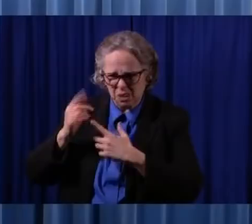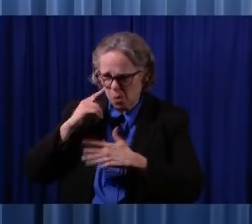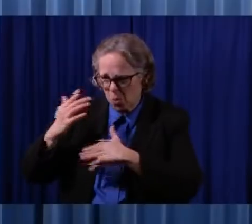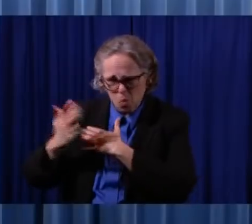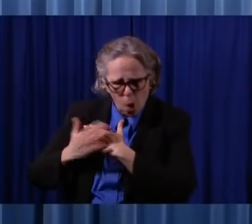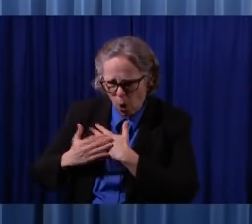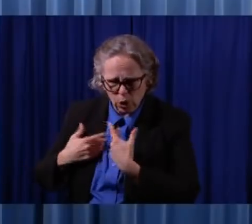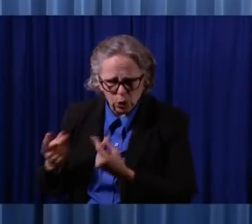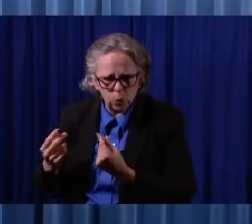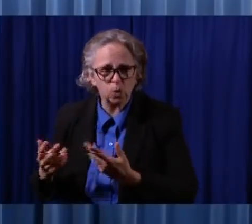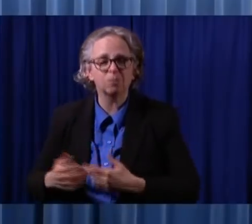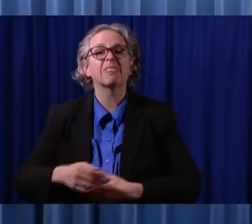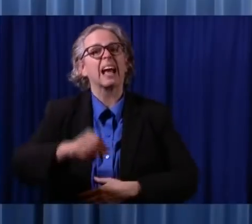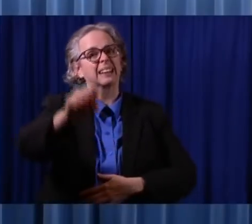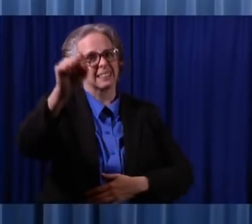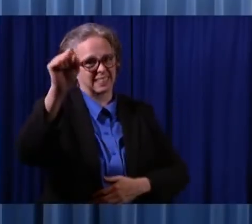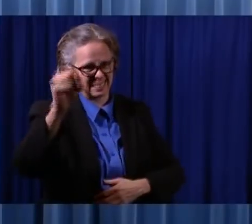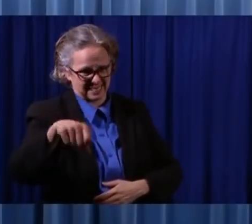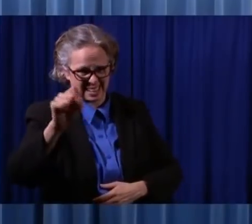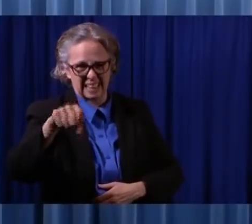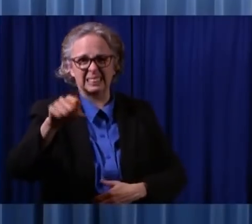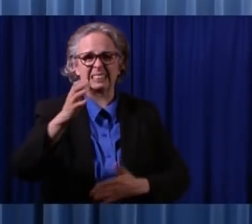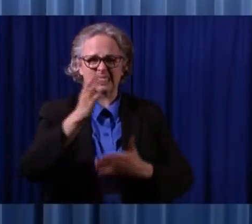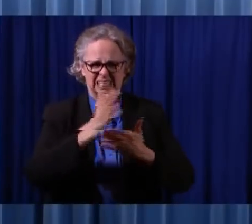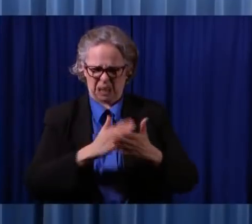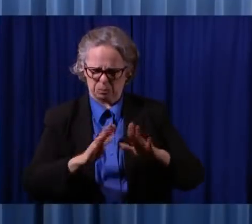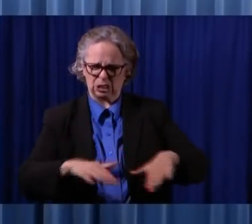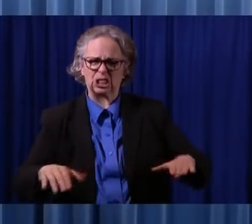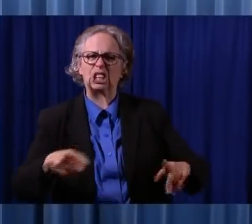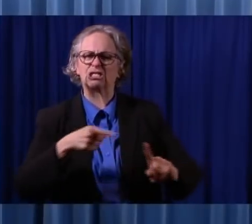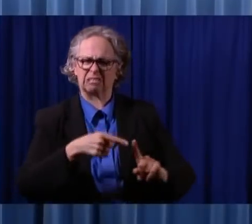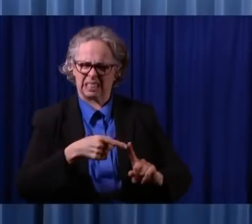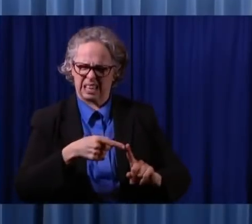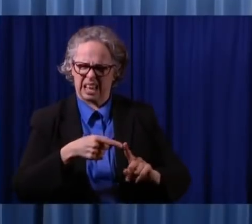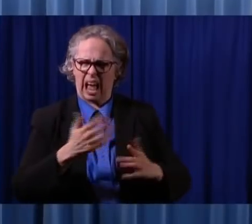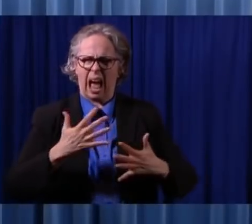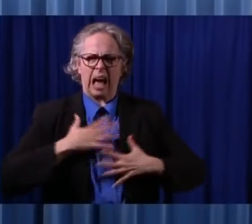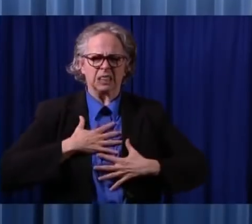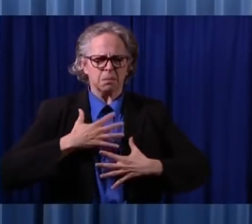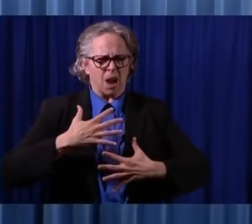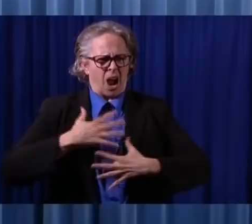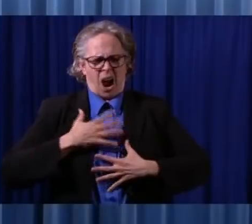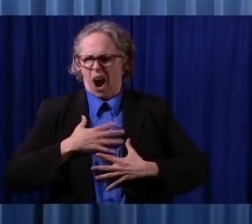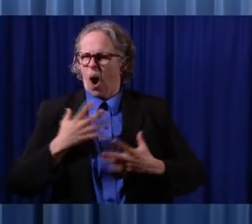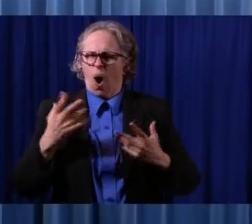HAS ASTHMA, ANYTHING IN PARTICULAR TO WATCH FOR, OR JUST BE MORE ALERT ABOUT?